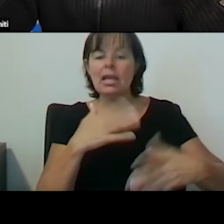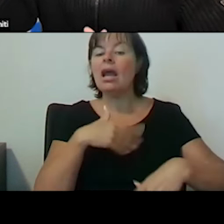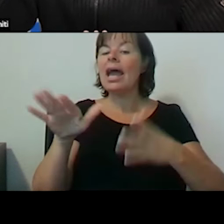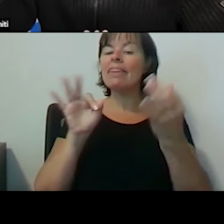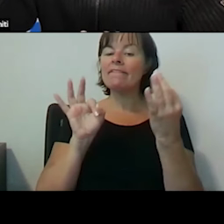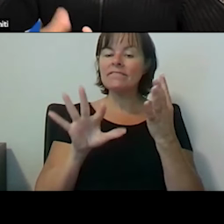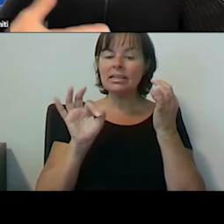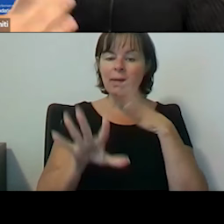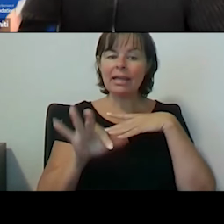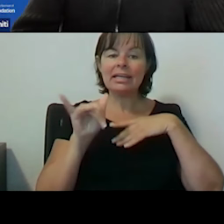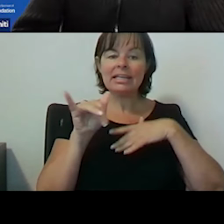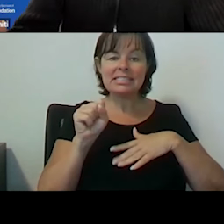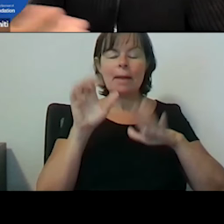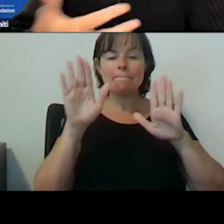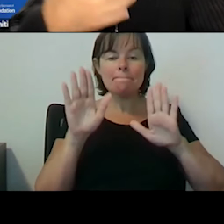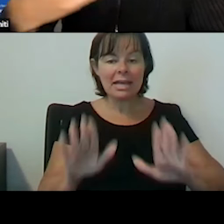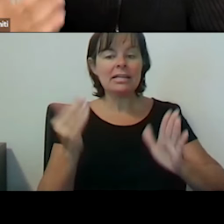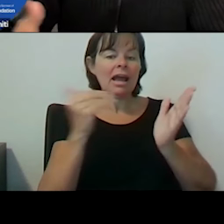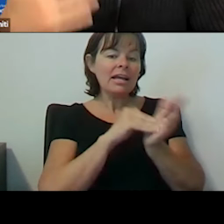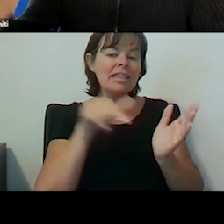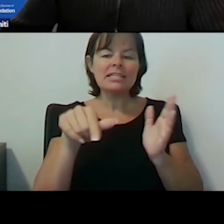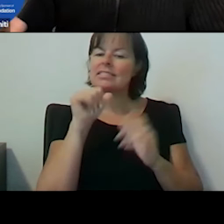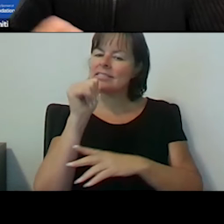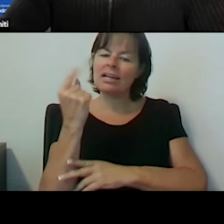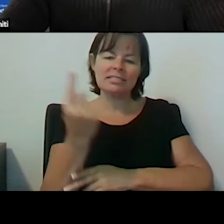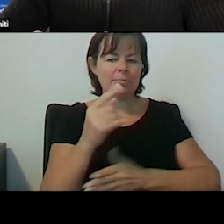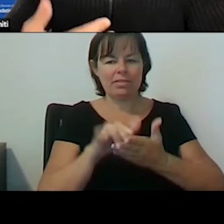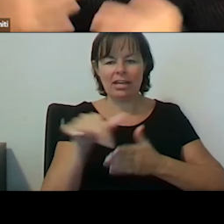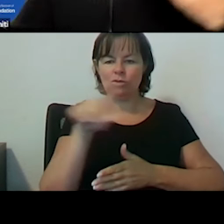amazing again this is something you don't have to have you don't have to ask a client for a massive